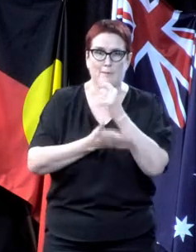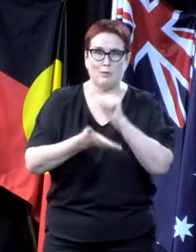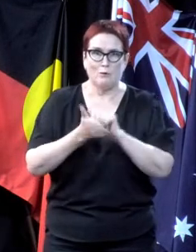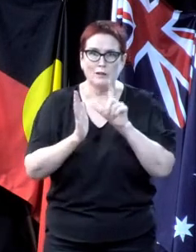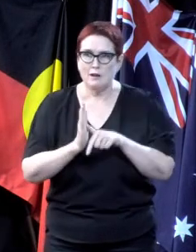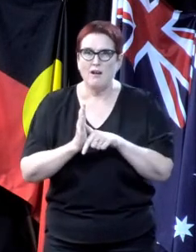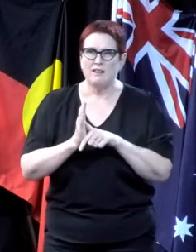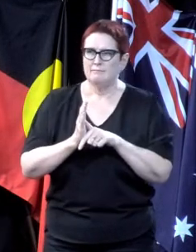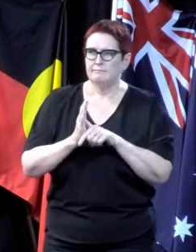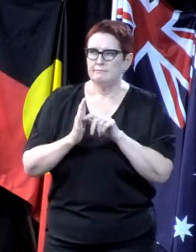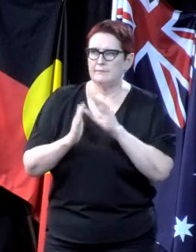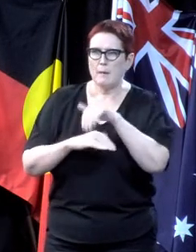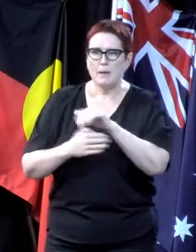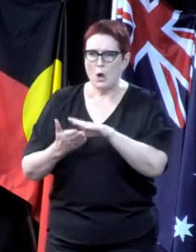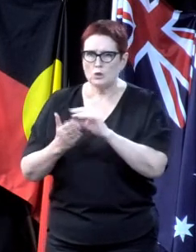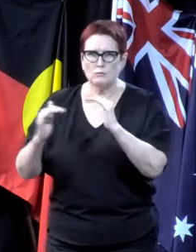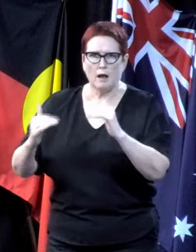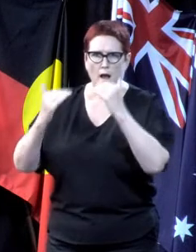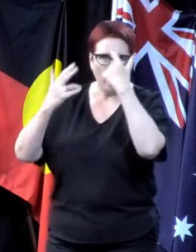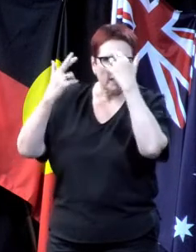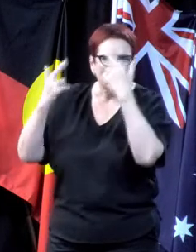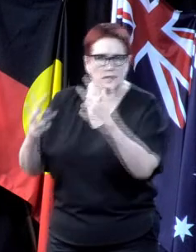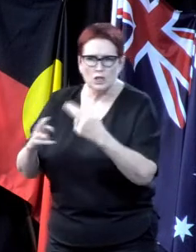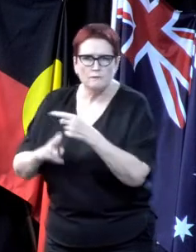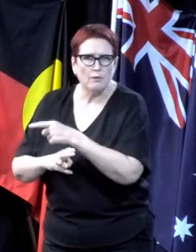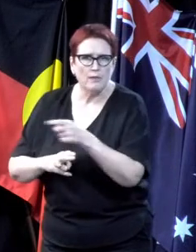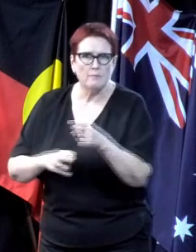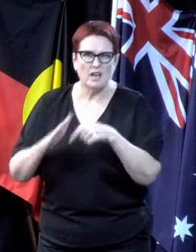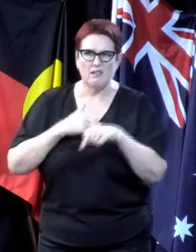students in this region, and I’m not sure how wide it was across the state,